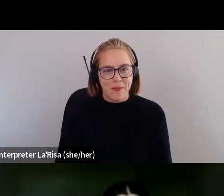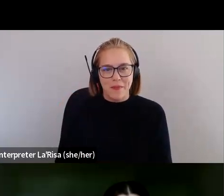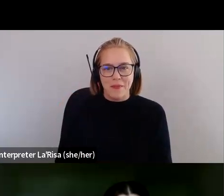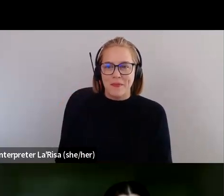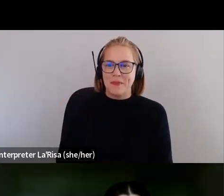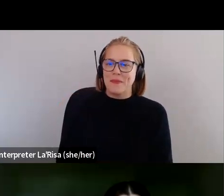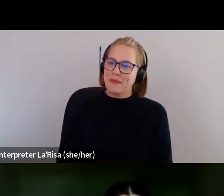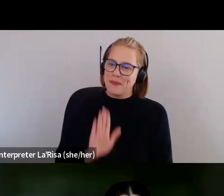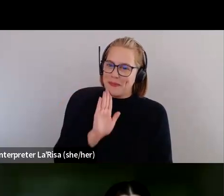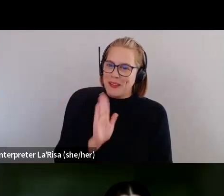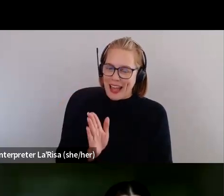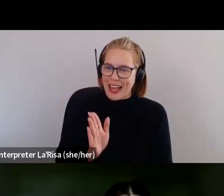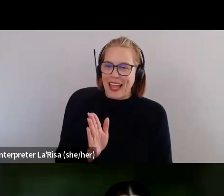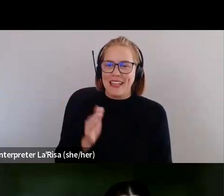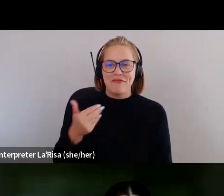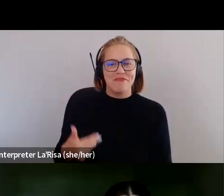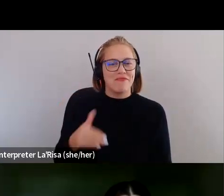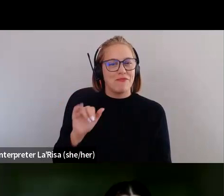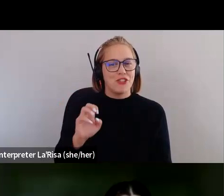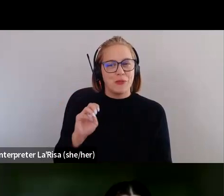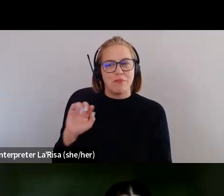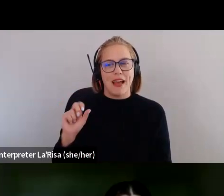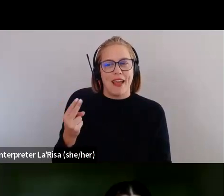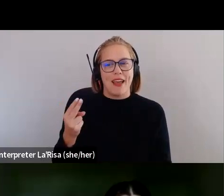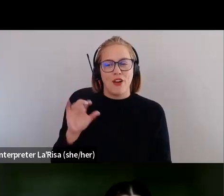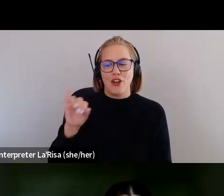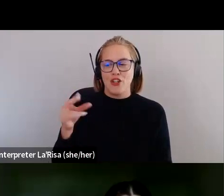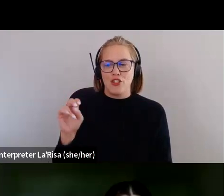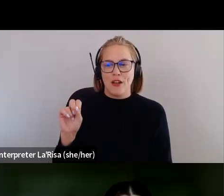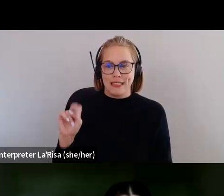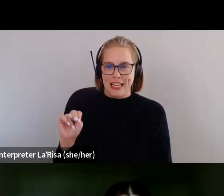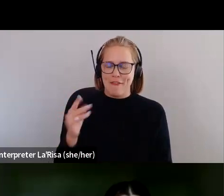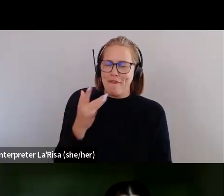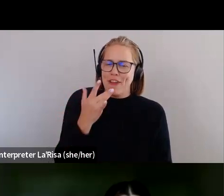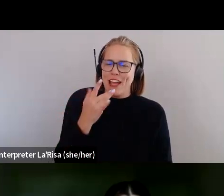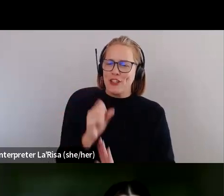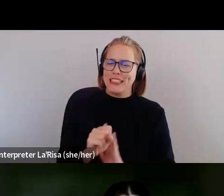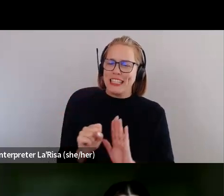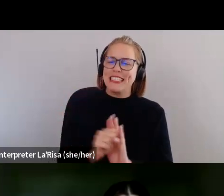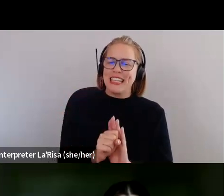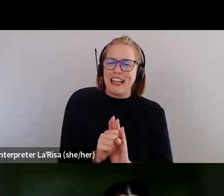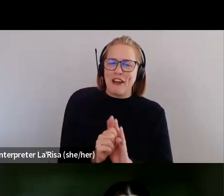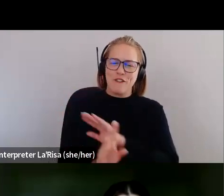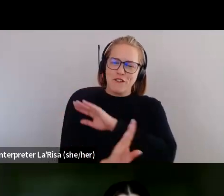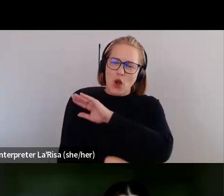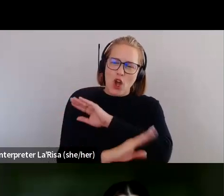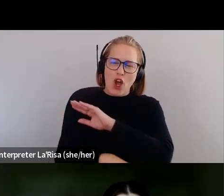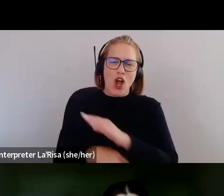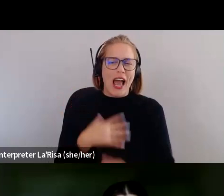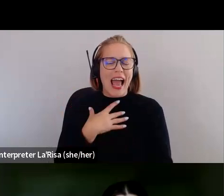next couple of weeks. Speak to me too. Thank you, Jordan. Next, is Jeremiah.